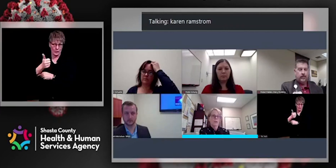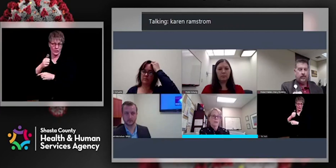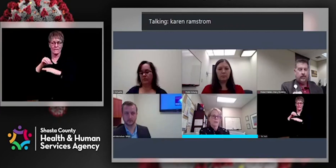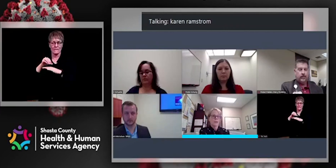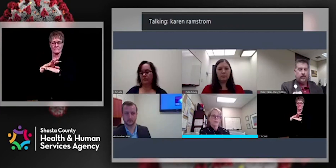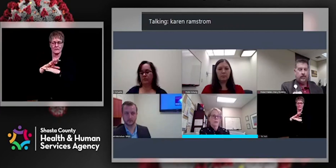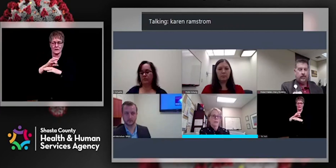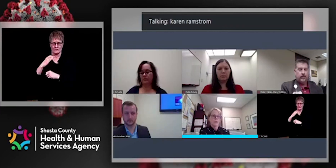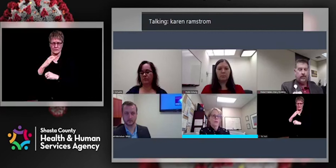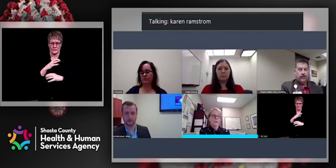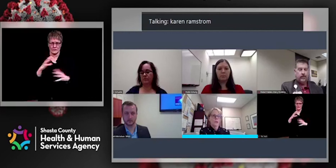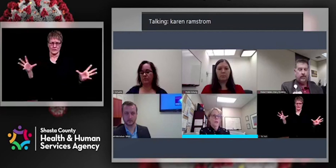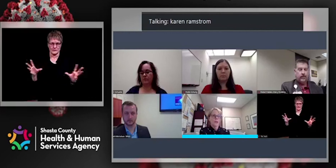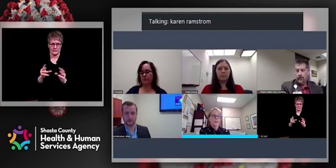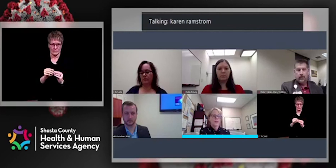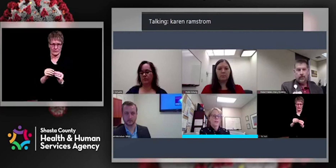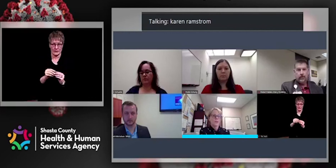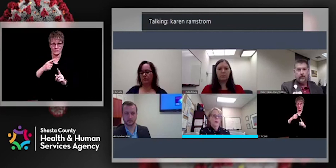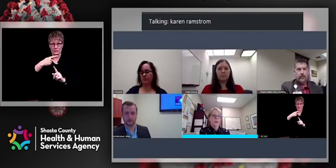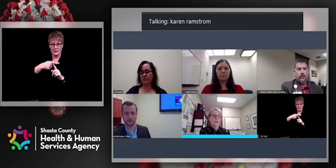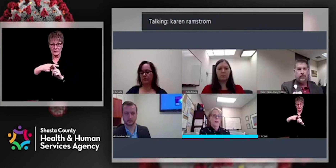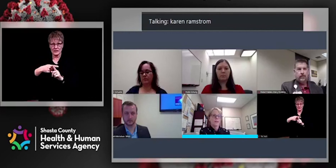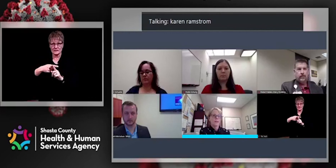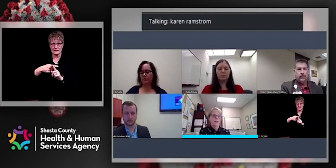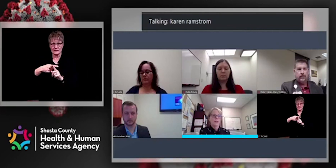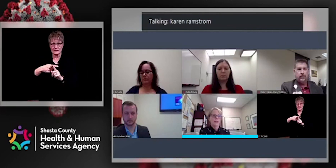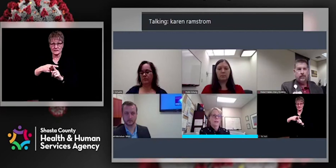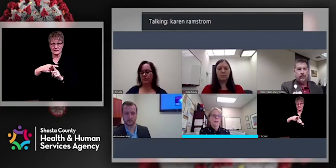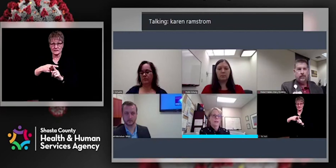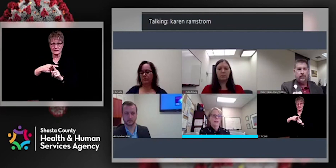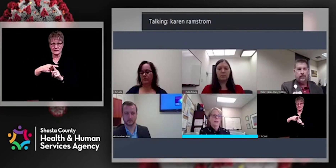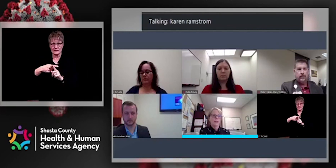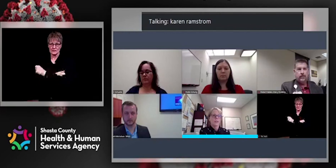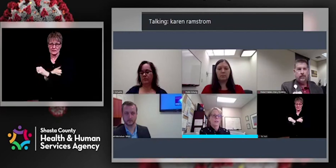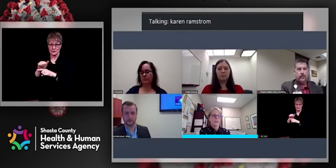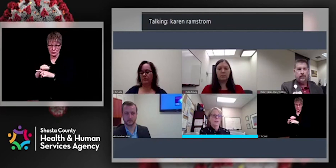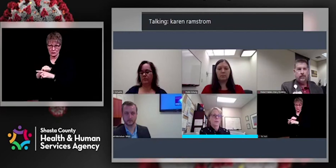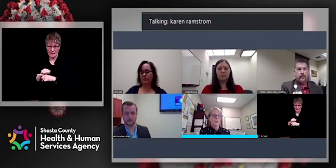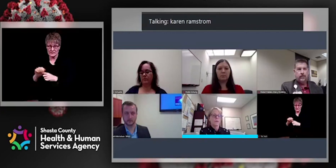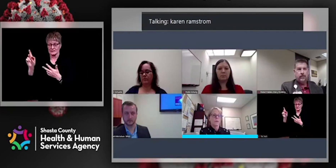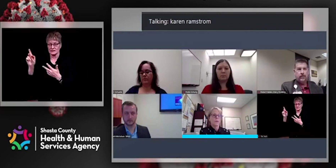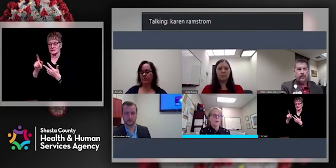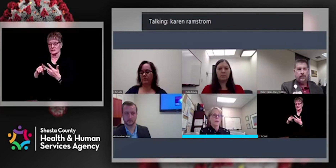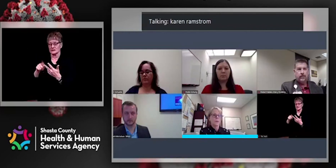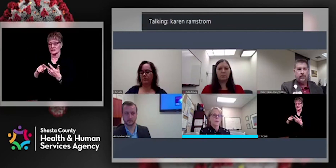Practices is meeting this weekend, as well as the California Scientific Safety Review Work Group.